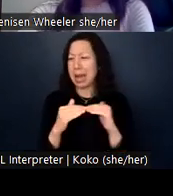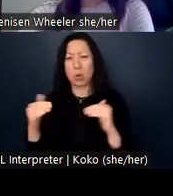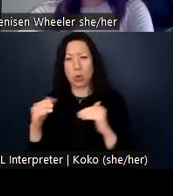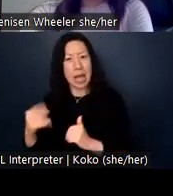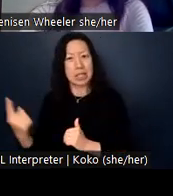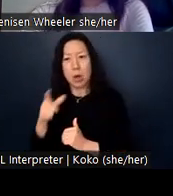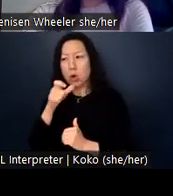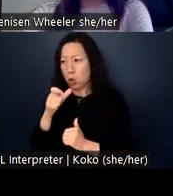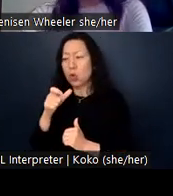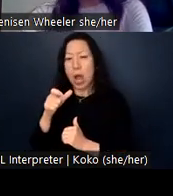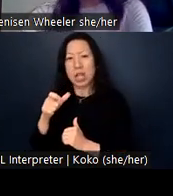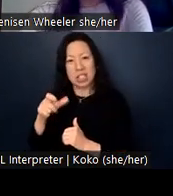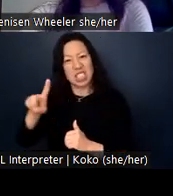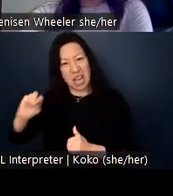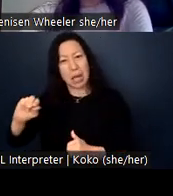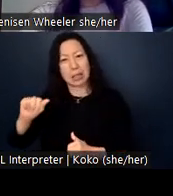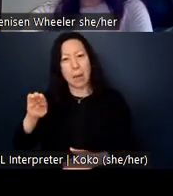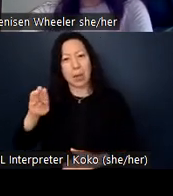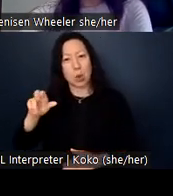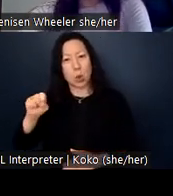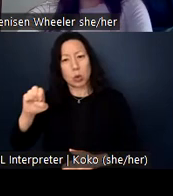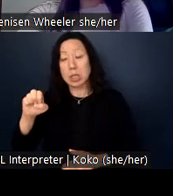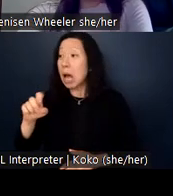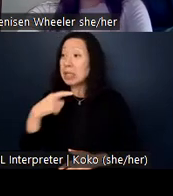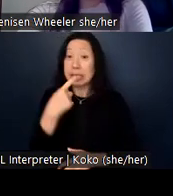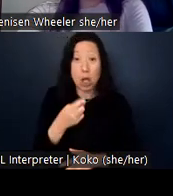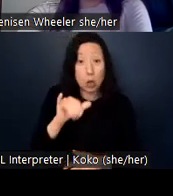13:29:18 that's not to scare you or to worry you but because it's the reality that we're